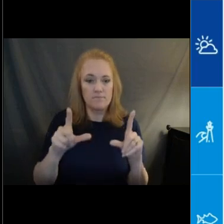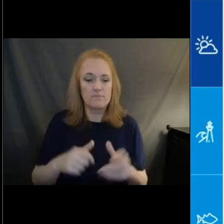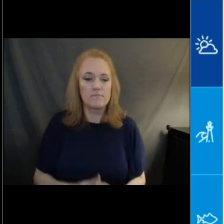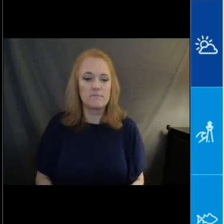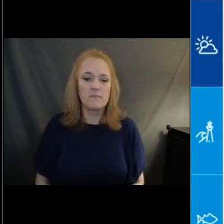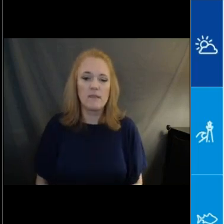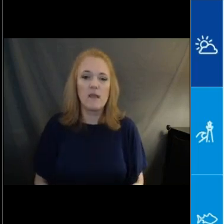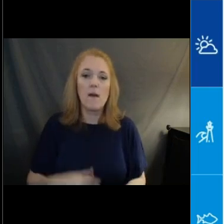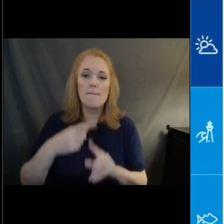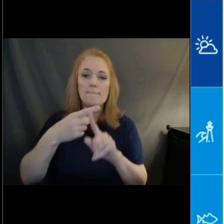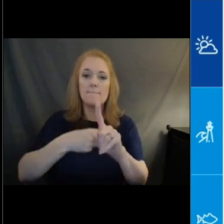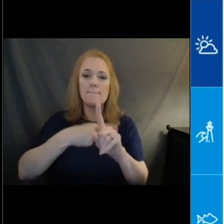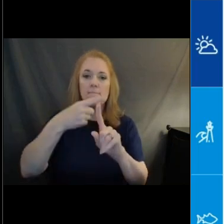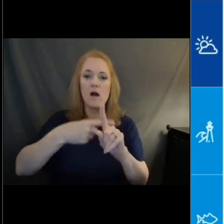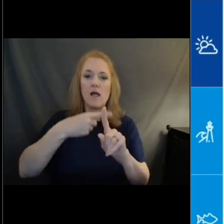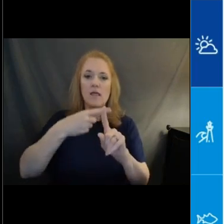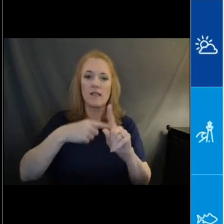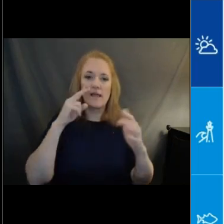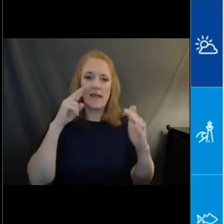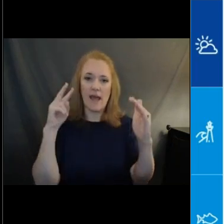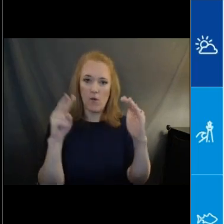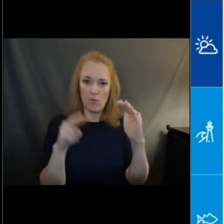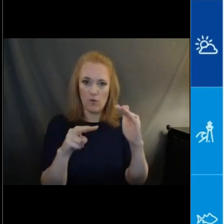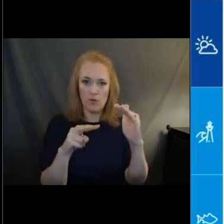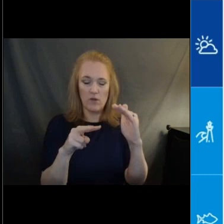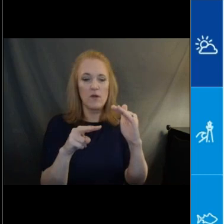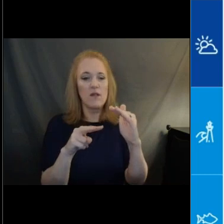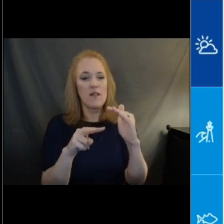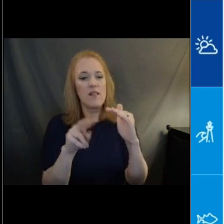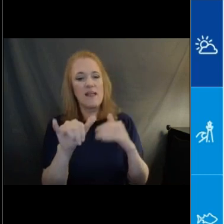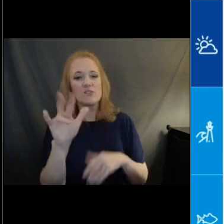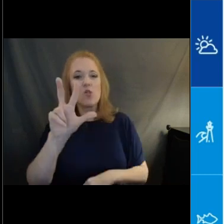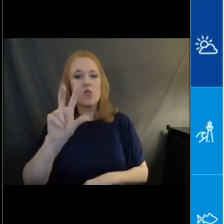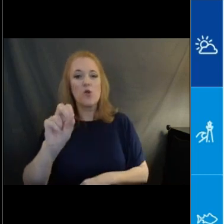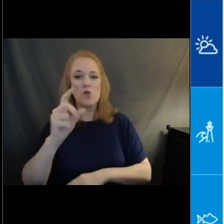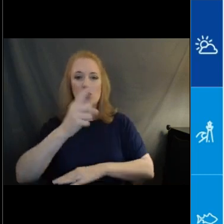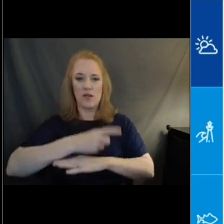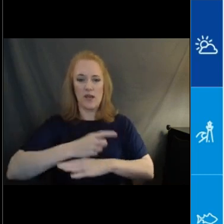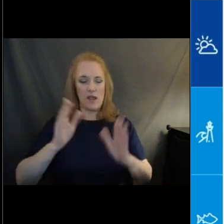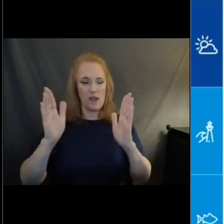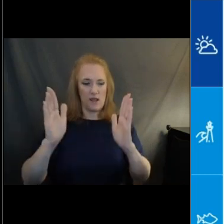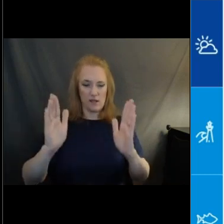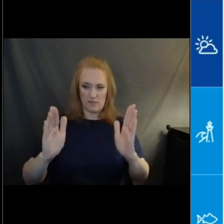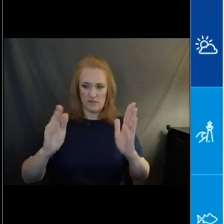So we have a similar outlook for the month, which is the 30-day mean temperatures for a given month.